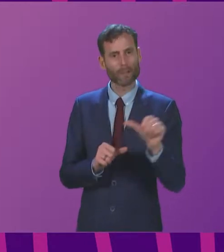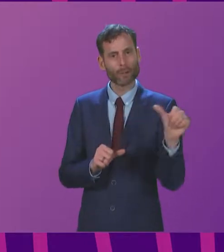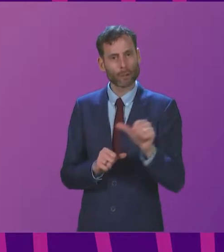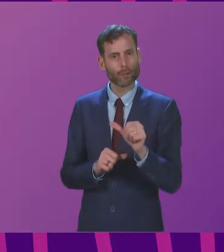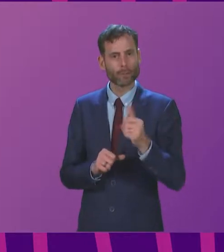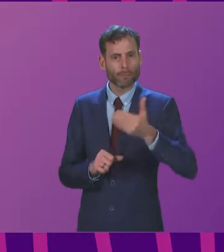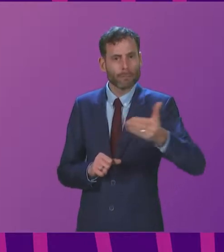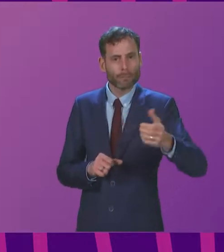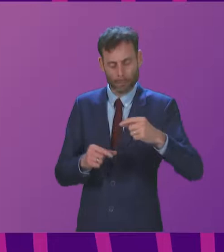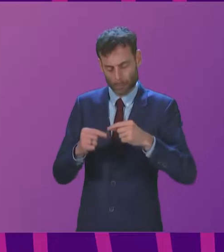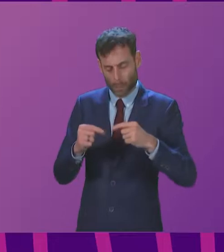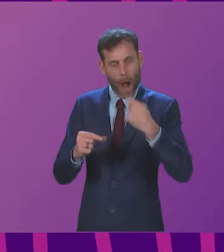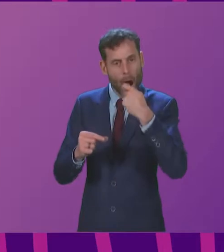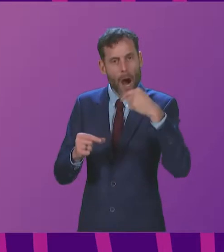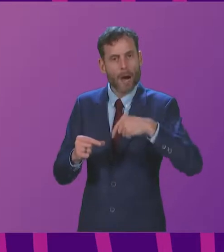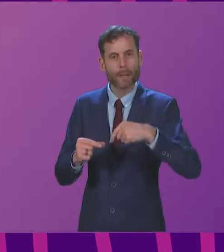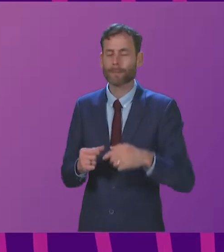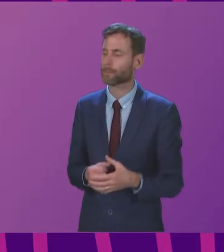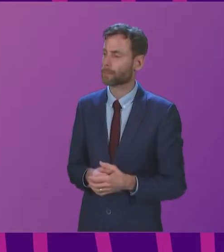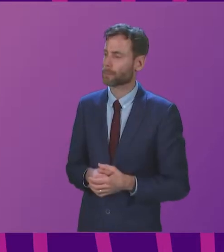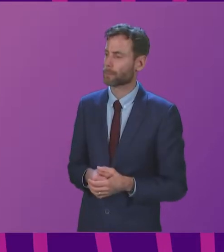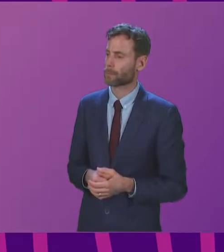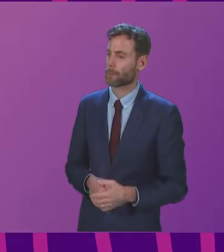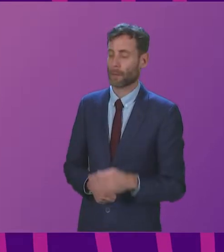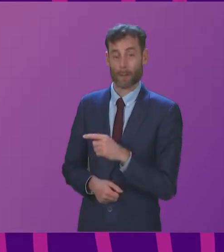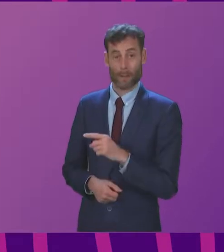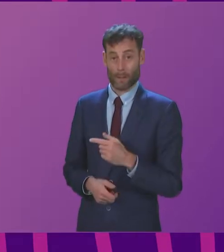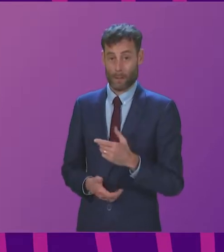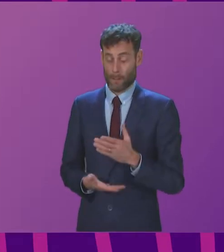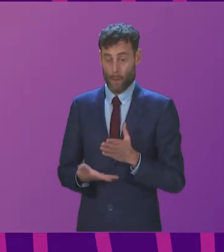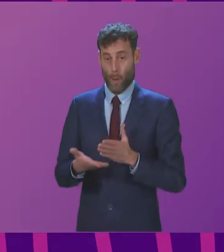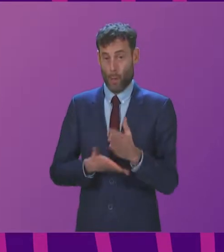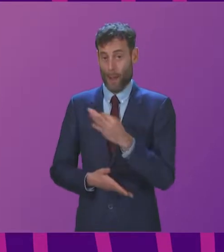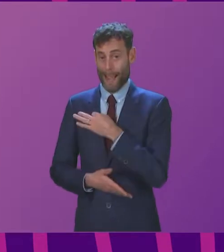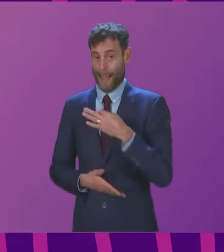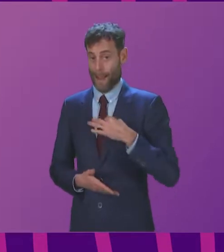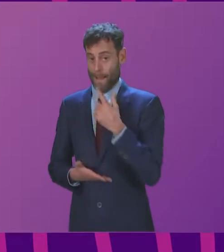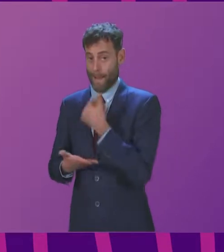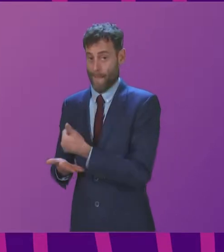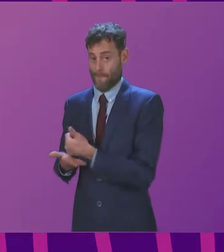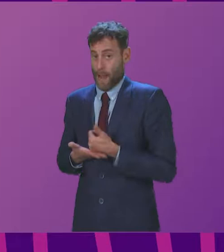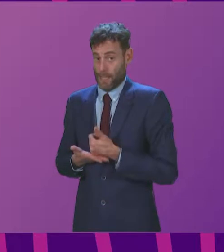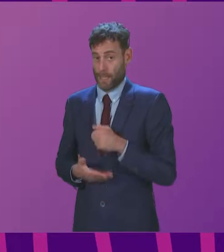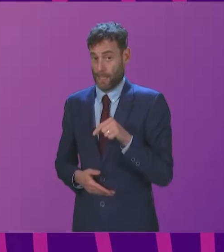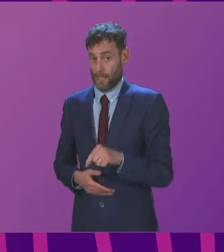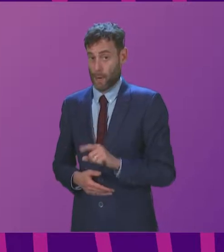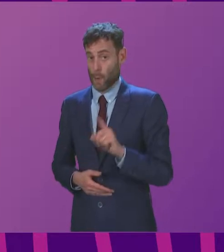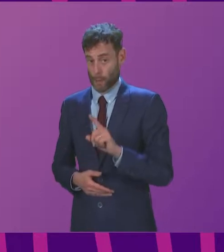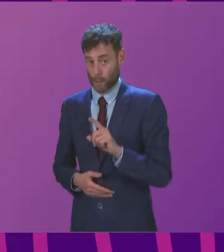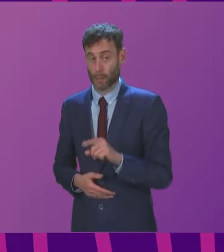My answer is based on clinical advice. The clinical advice is that people who have had